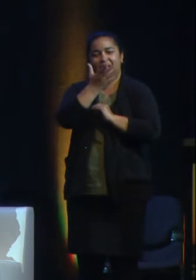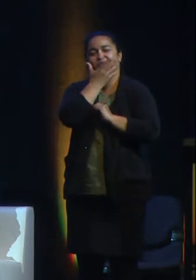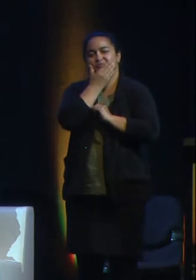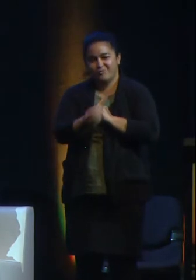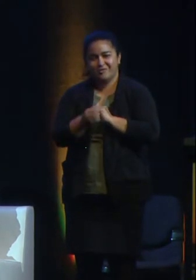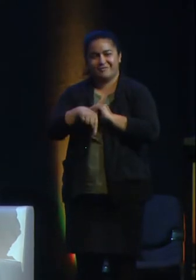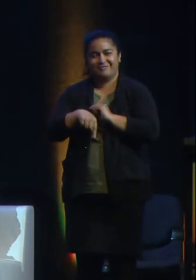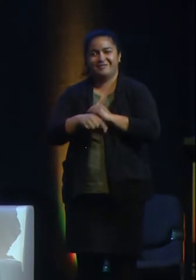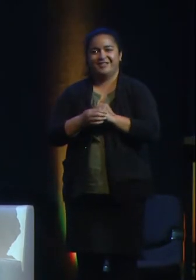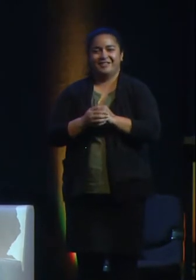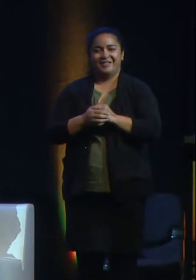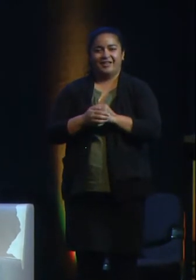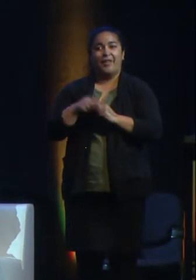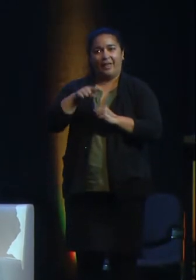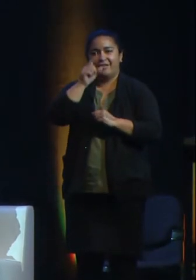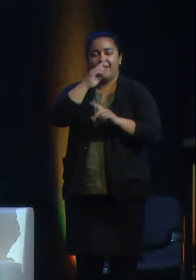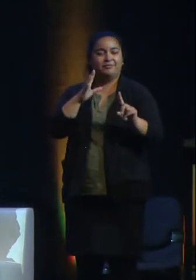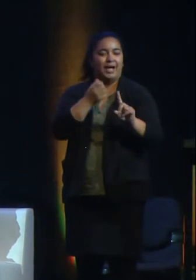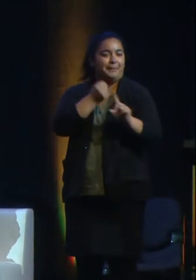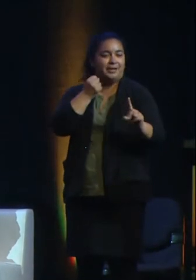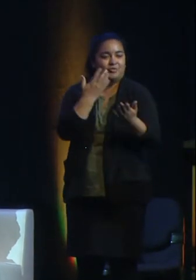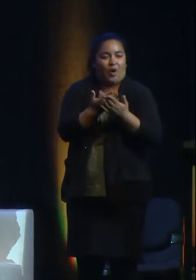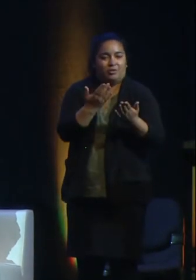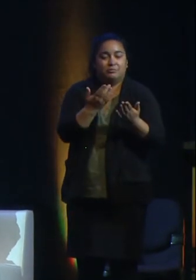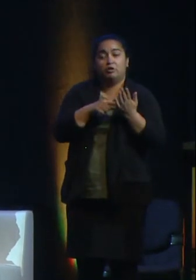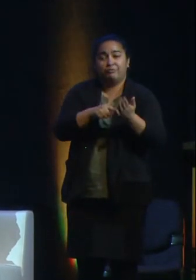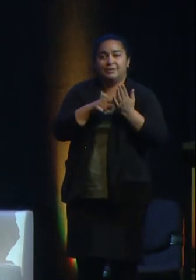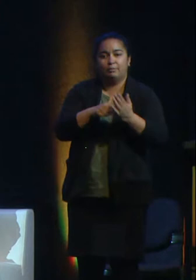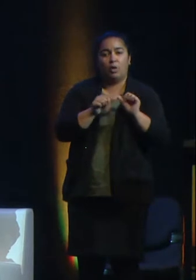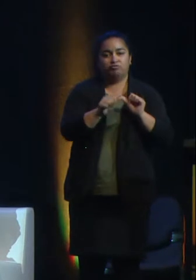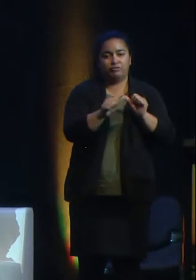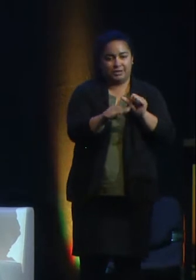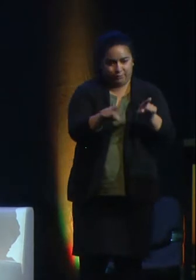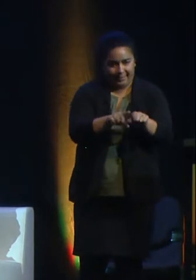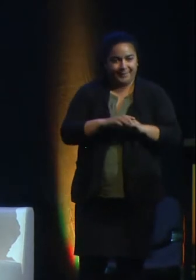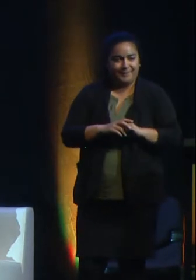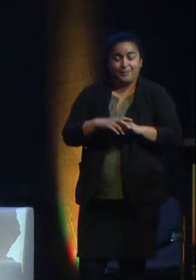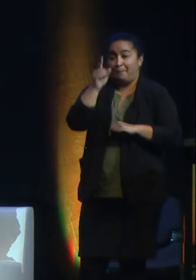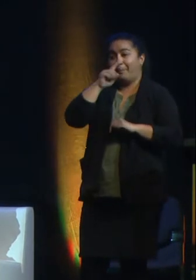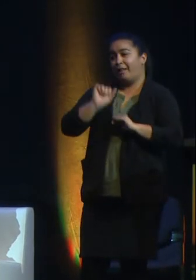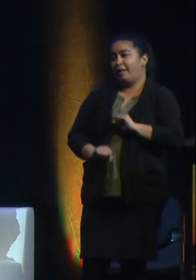could also impact on the transport industry. People of Taranaki really want us to be an